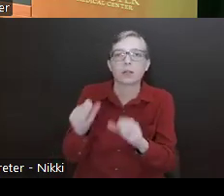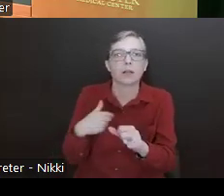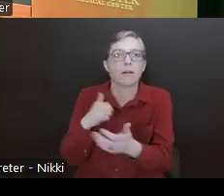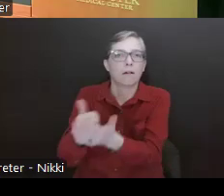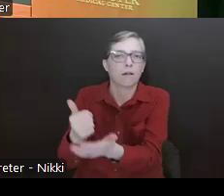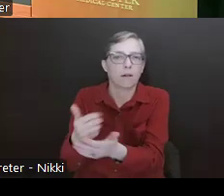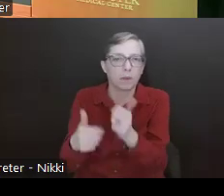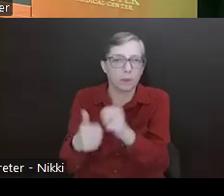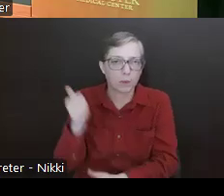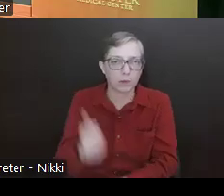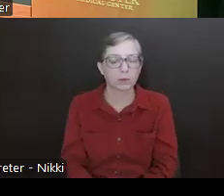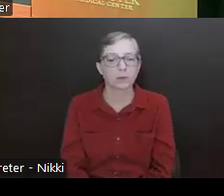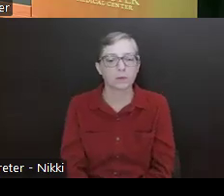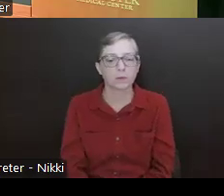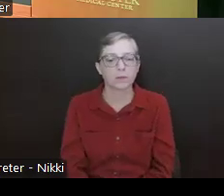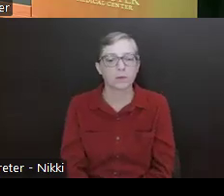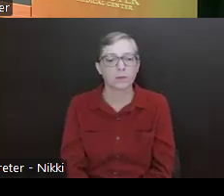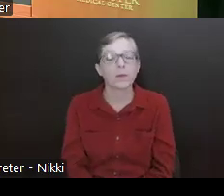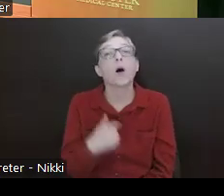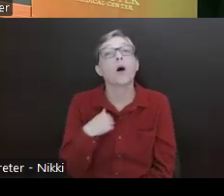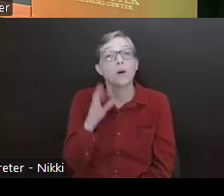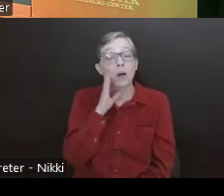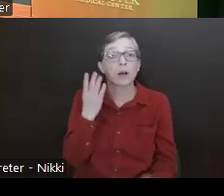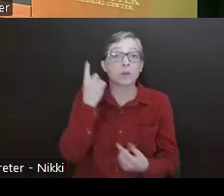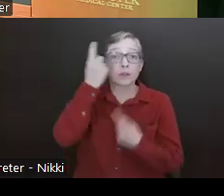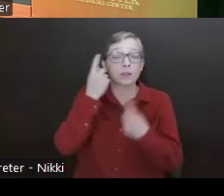want to think about their their medical problems like for example if somebody is really having